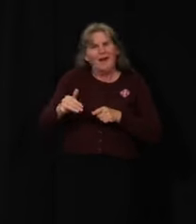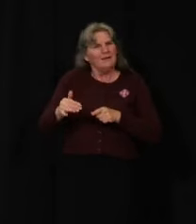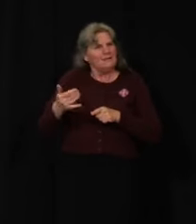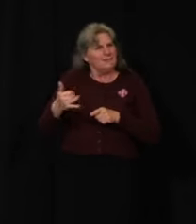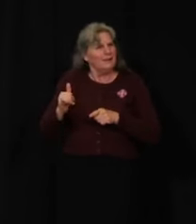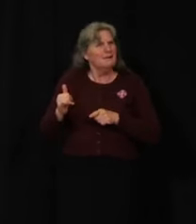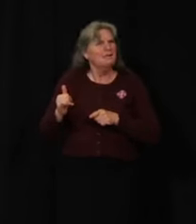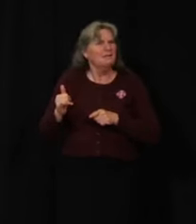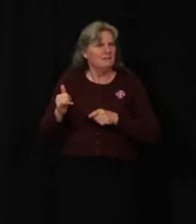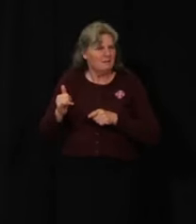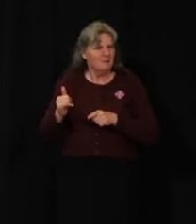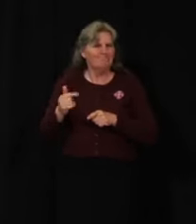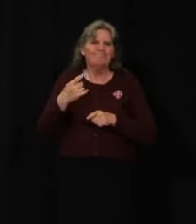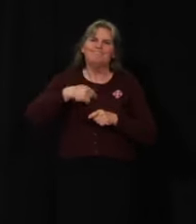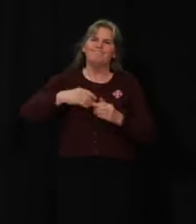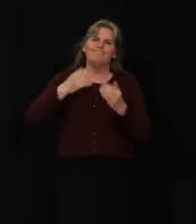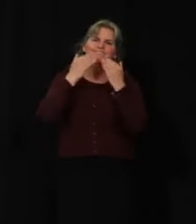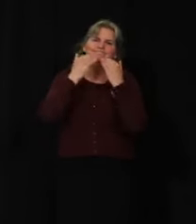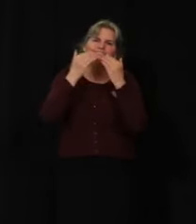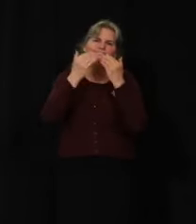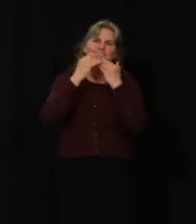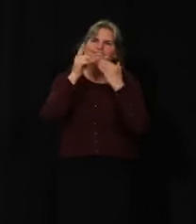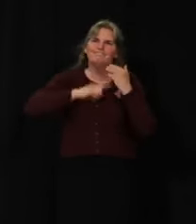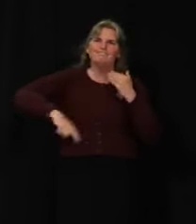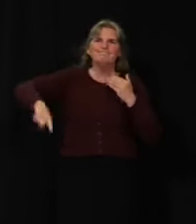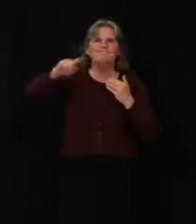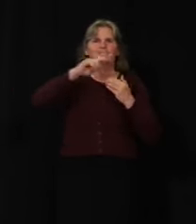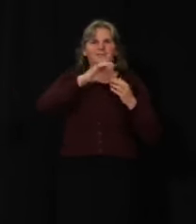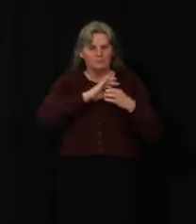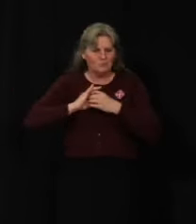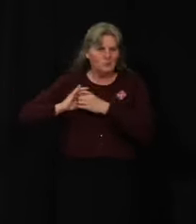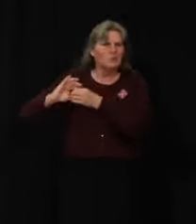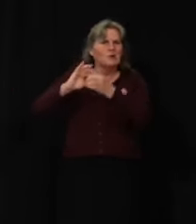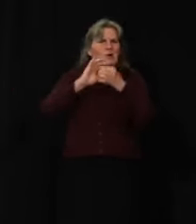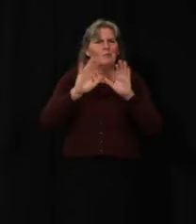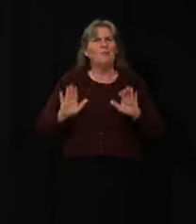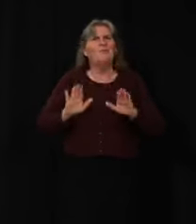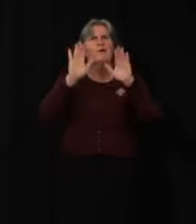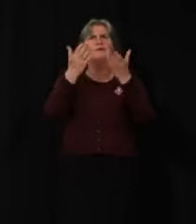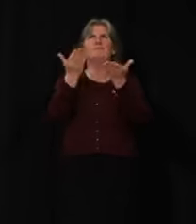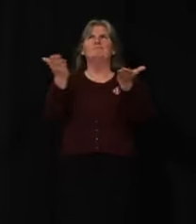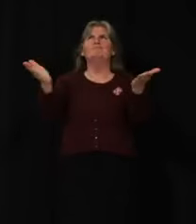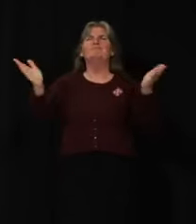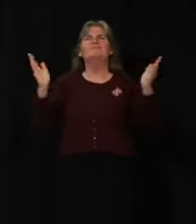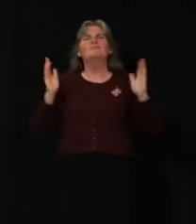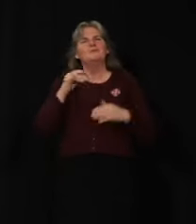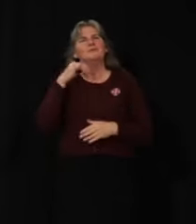We thank everybody for their cooperation. What a wonderful place we live in.